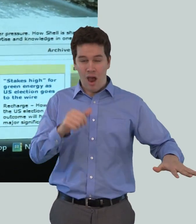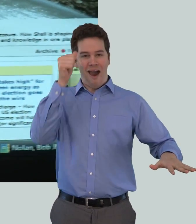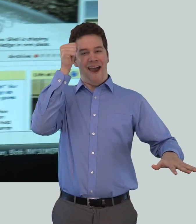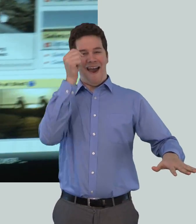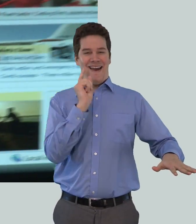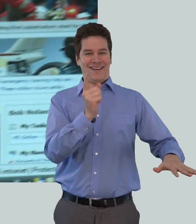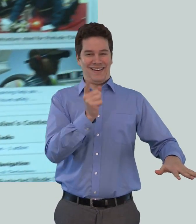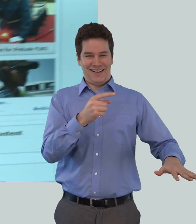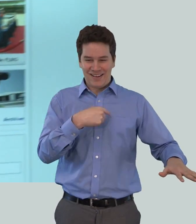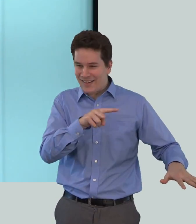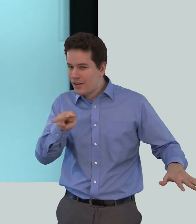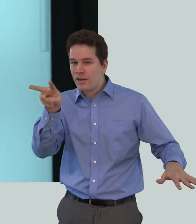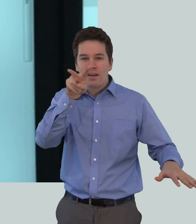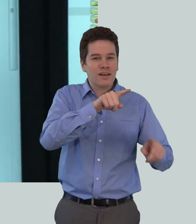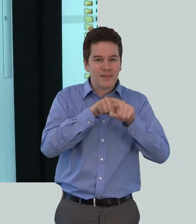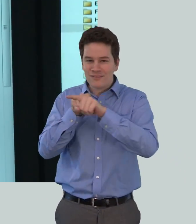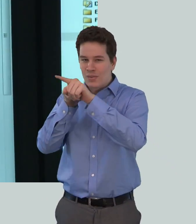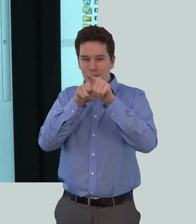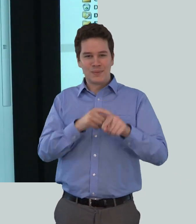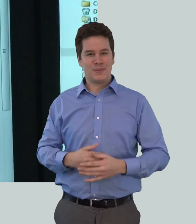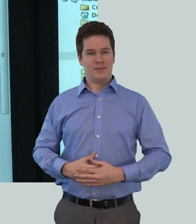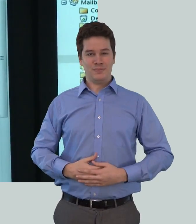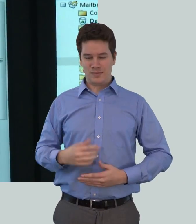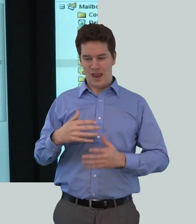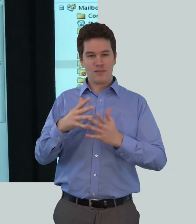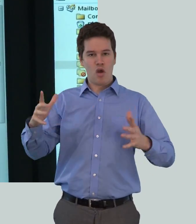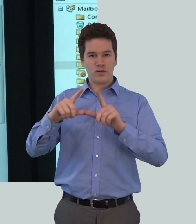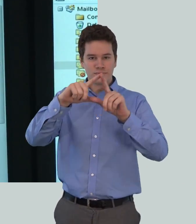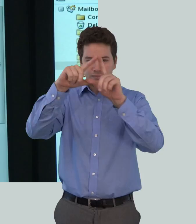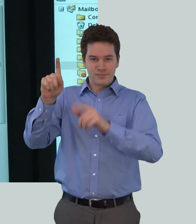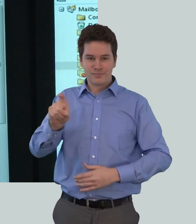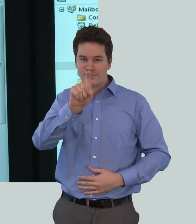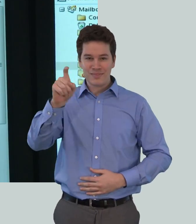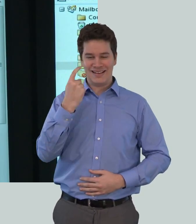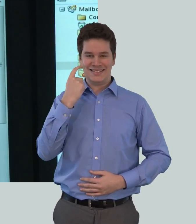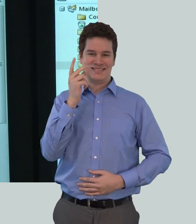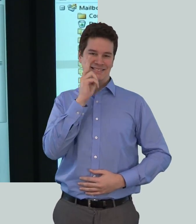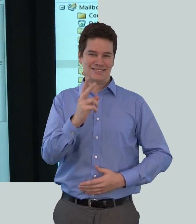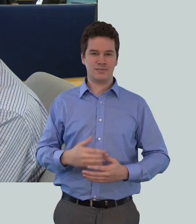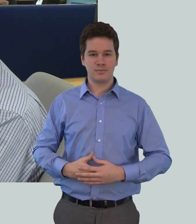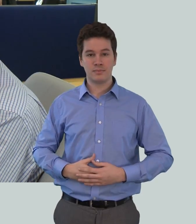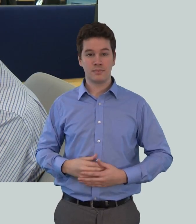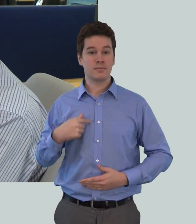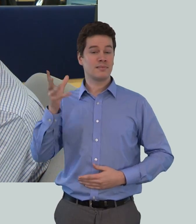I can follow it across the screen. It’s actually locating it, that’s why I have a large pointer as well, as you can see. With my hearing,